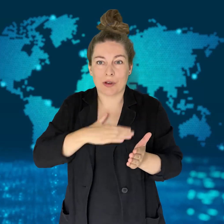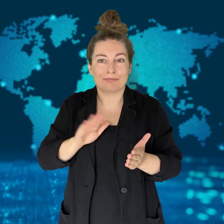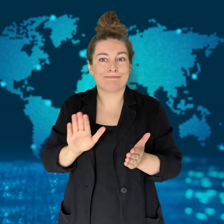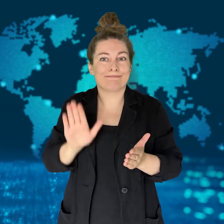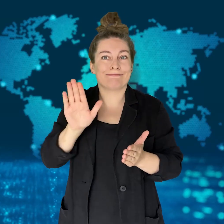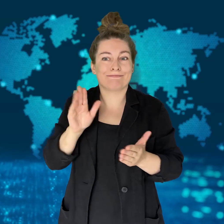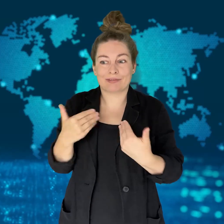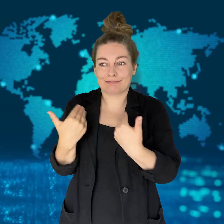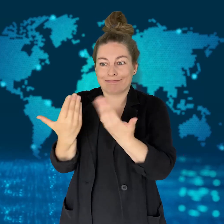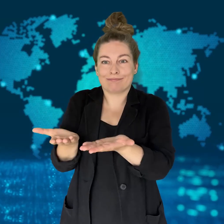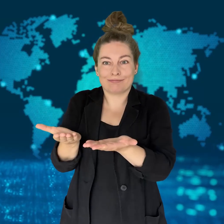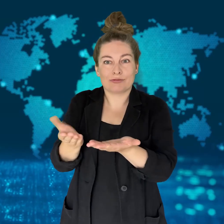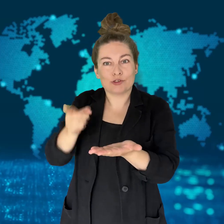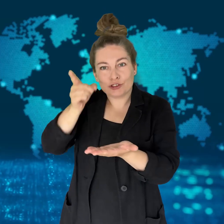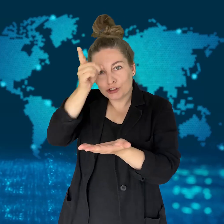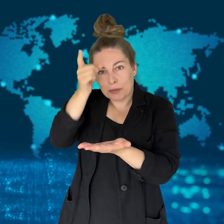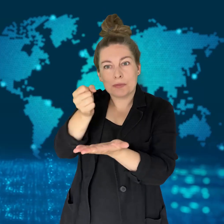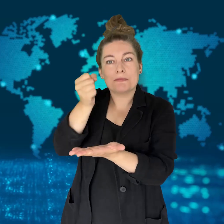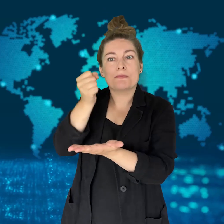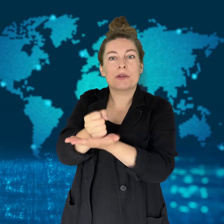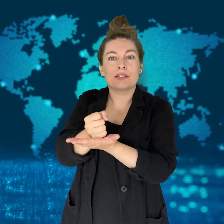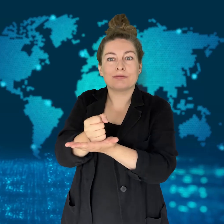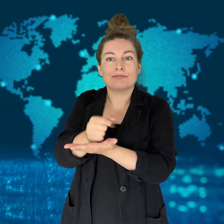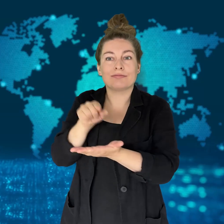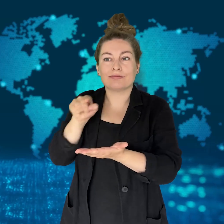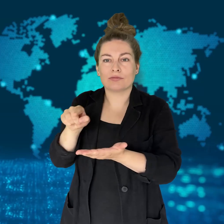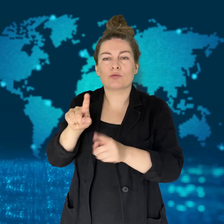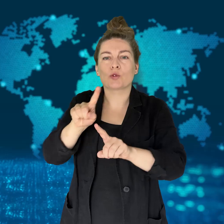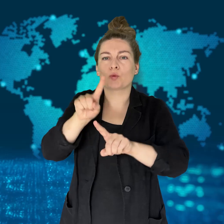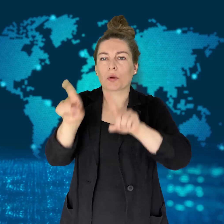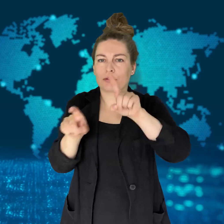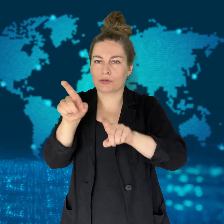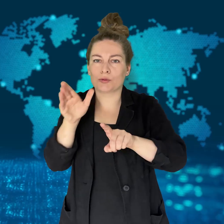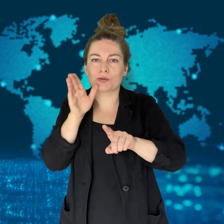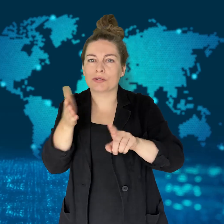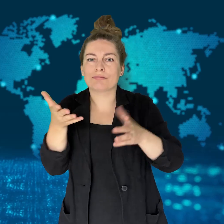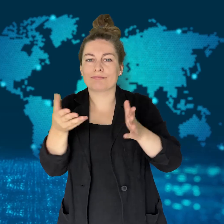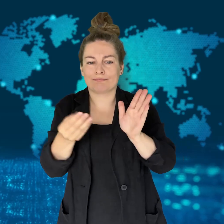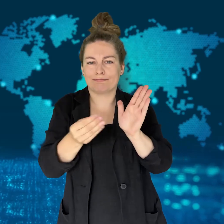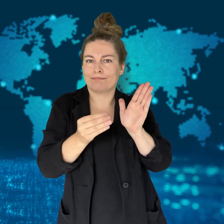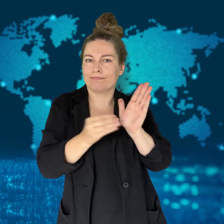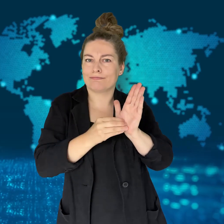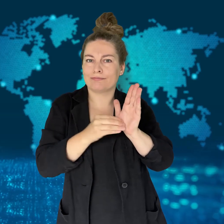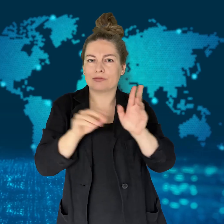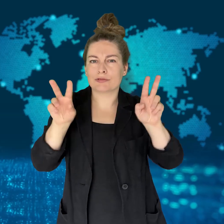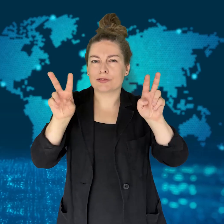According to the law, the citizenship exam will include